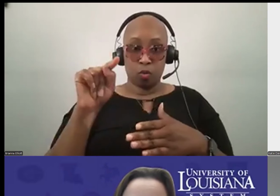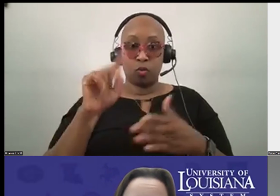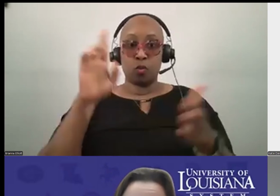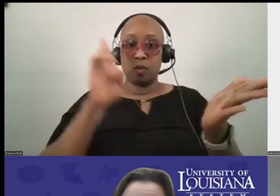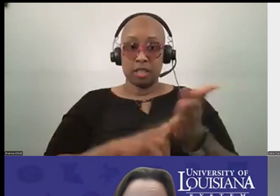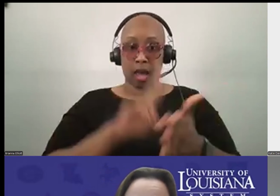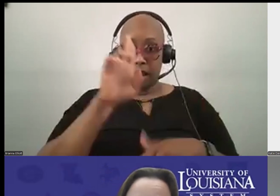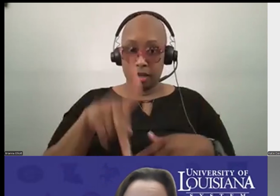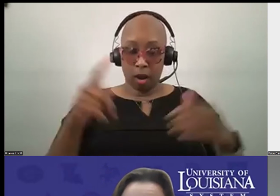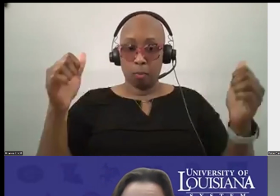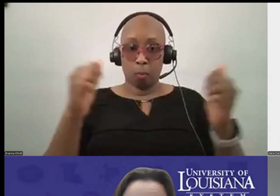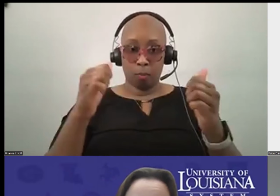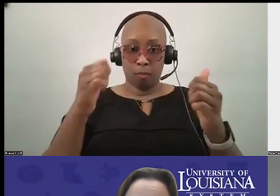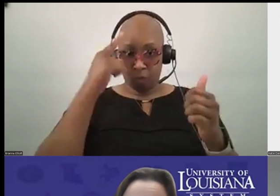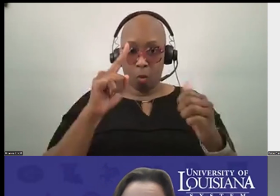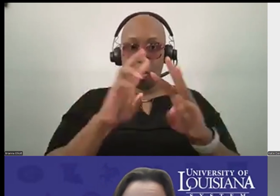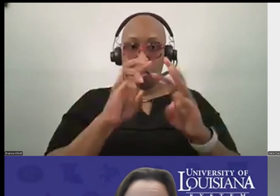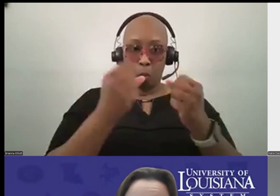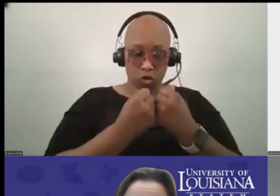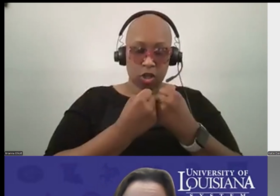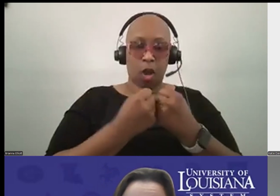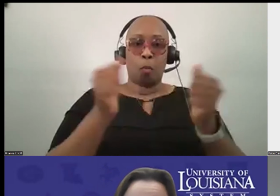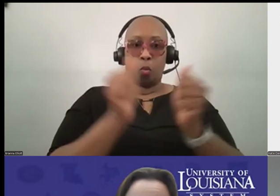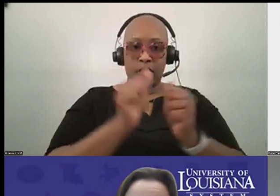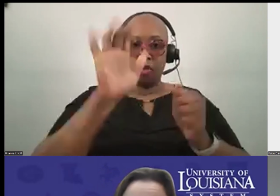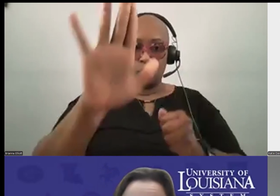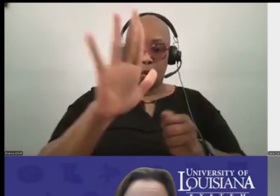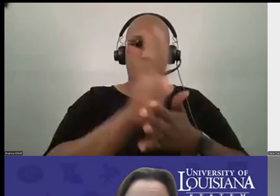your institutions. So if you're somebody who needed to get credit for being here,